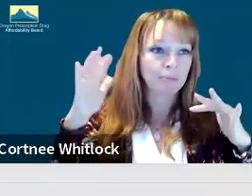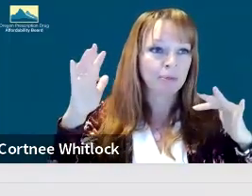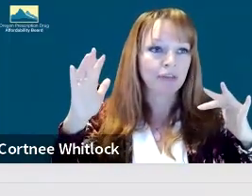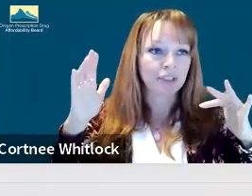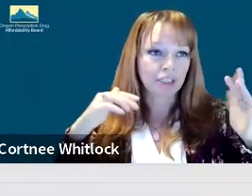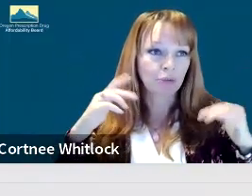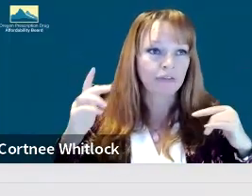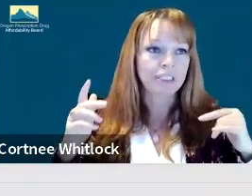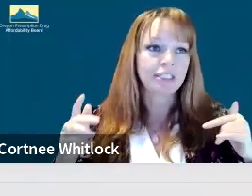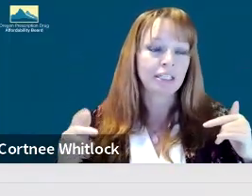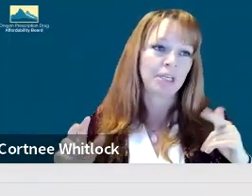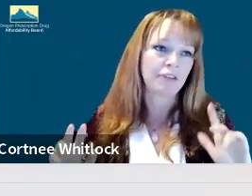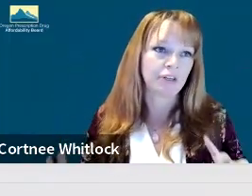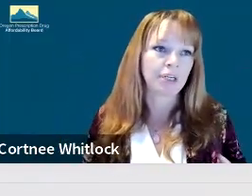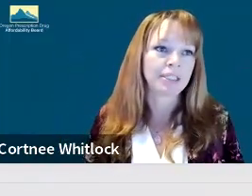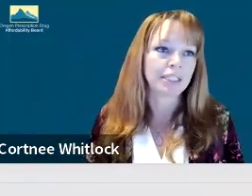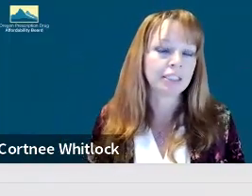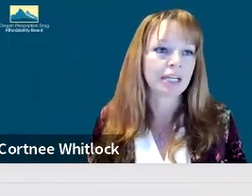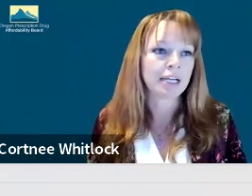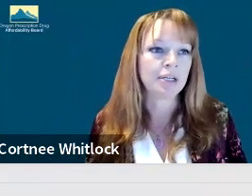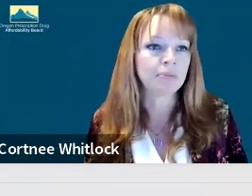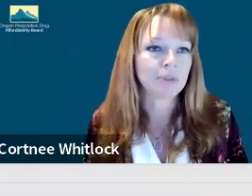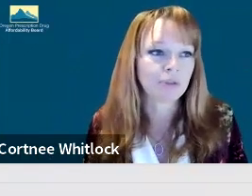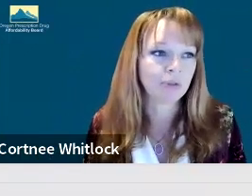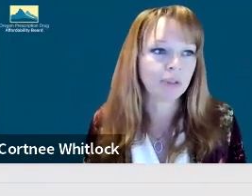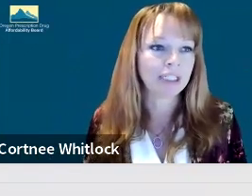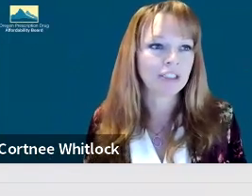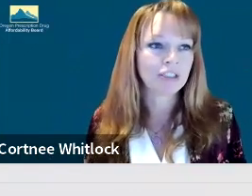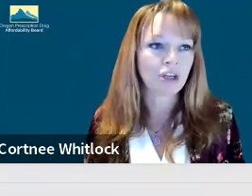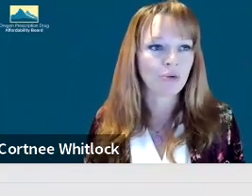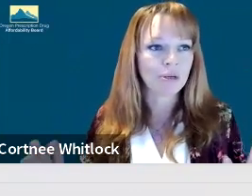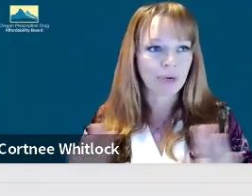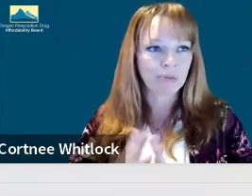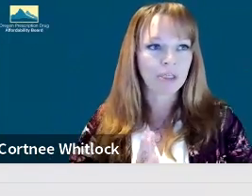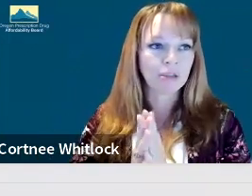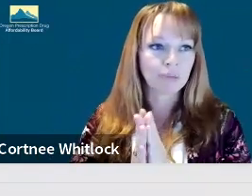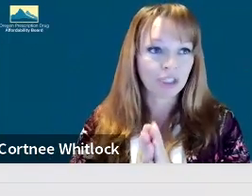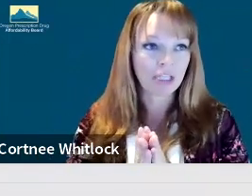up above and just like referenced it made it very messy. Um, so I know it might be a little